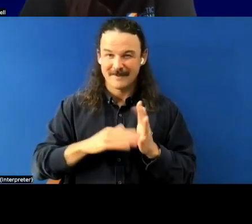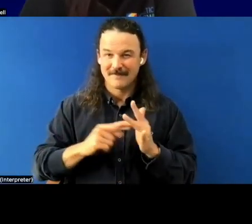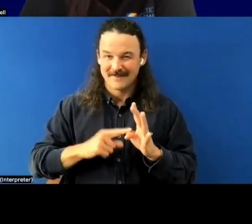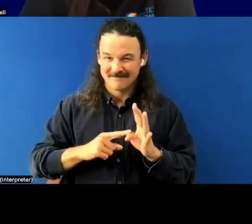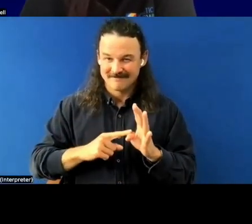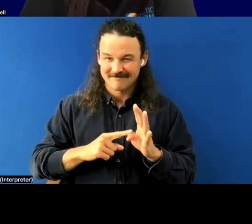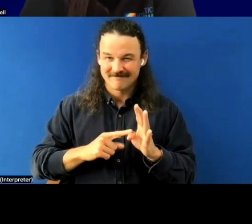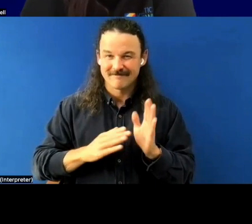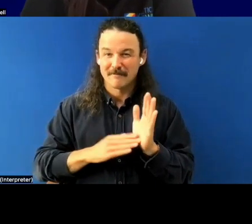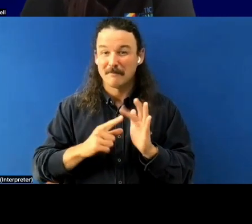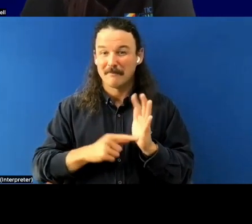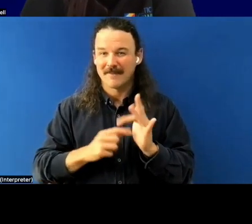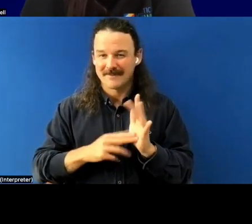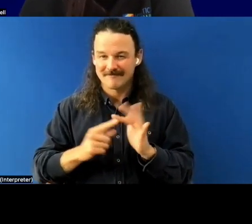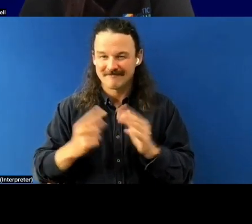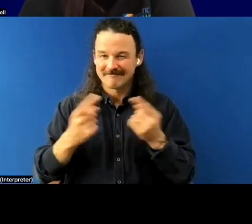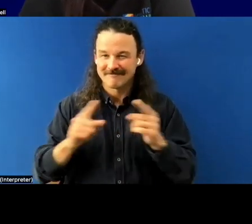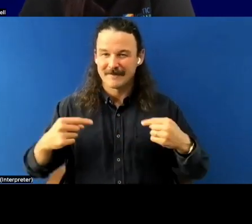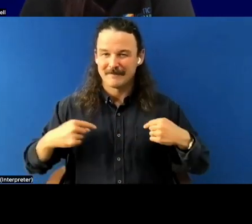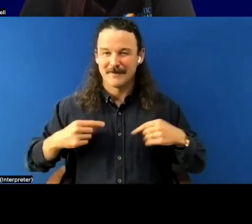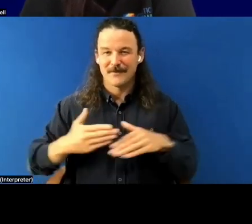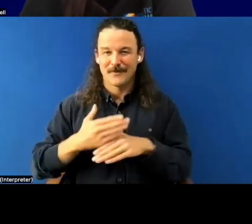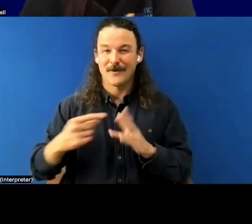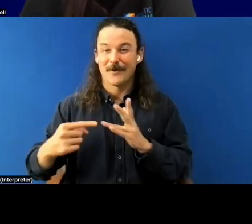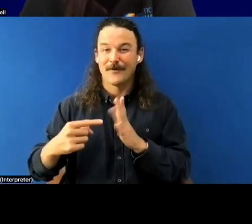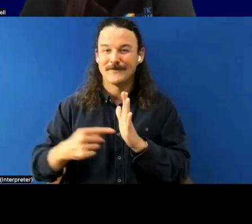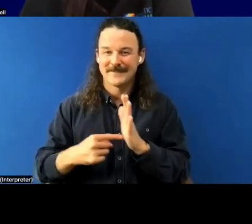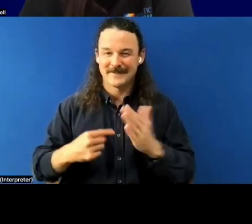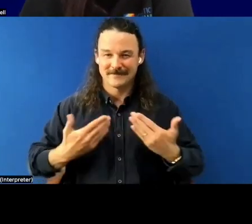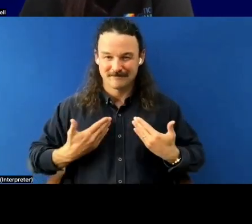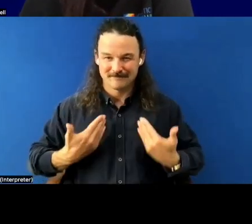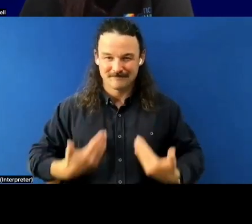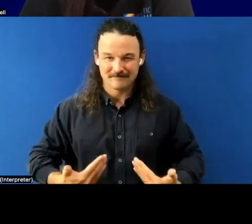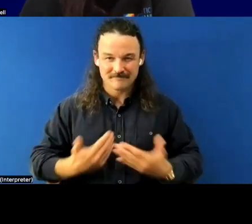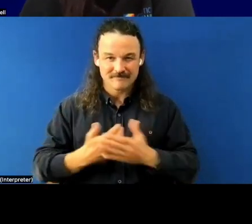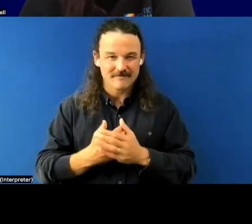I'm an occupational therapist and I'm passionate about working with children